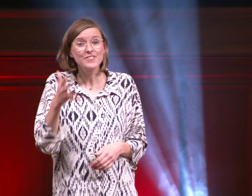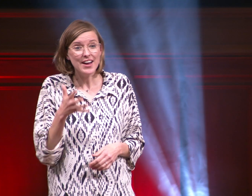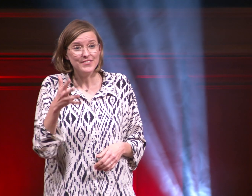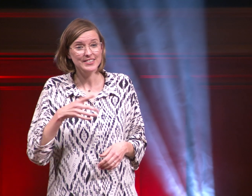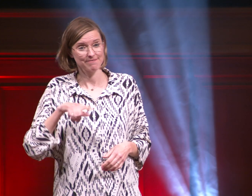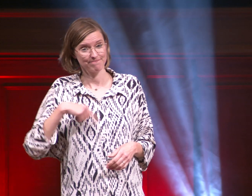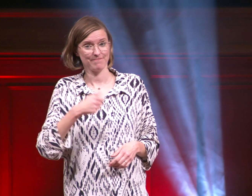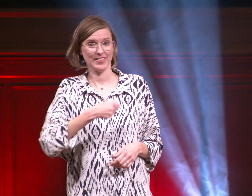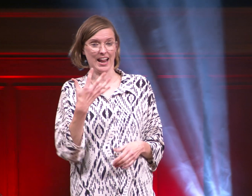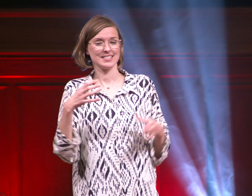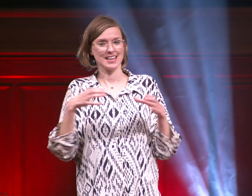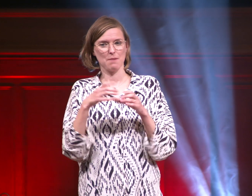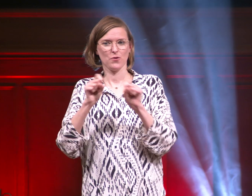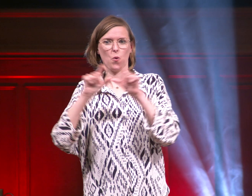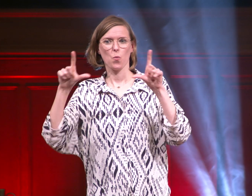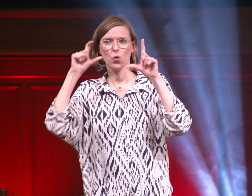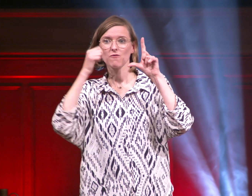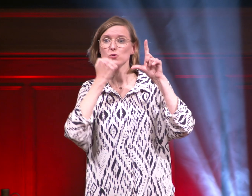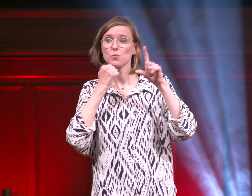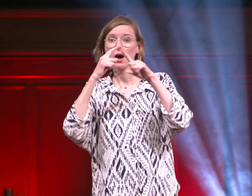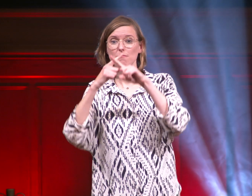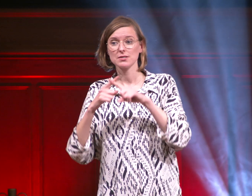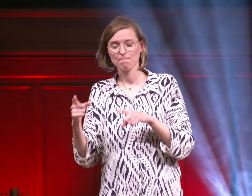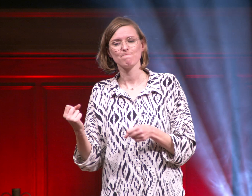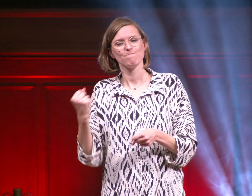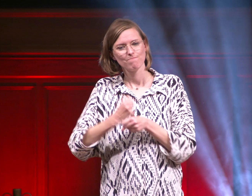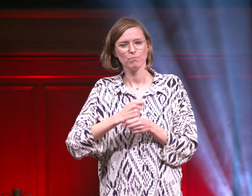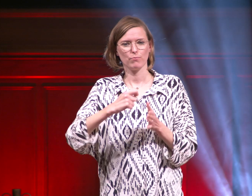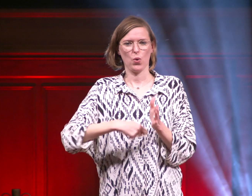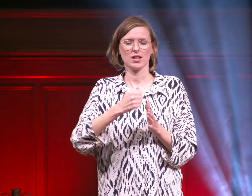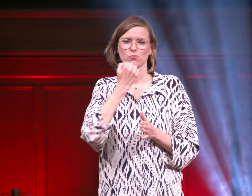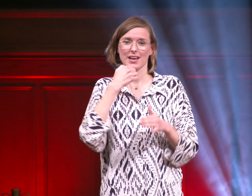So in 2015, Wat Telt! and Foam, the photography museum in Amsterdam,